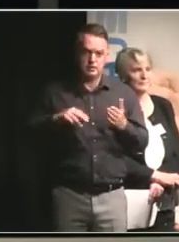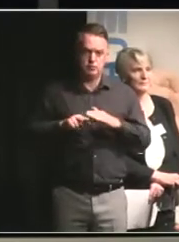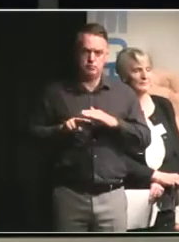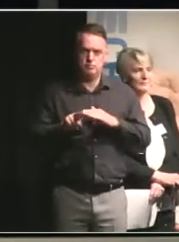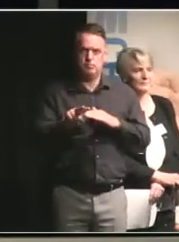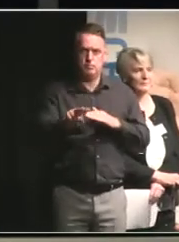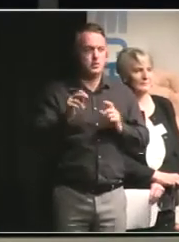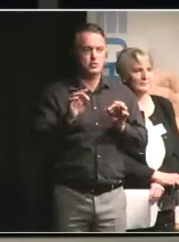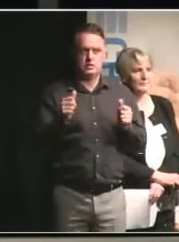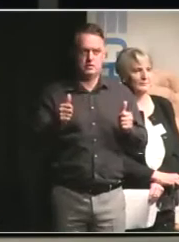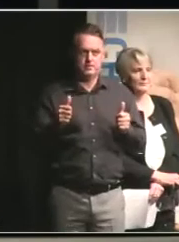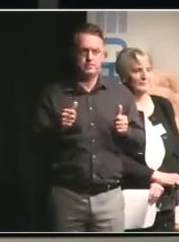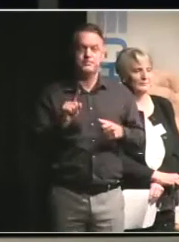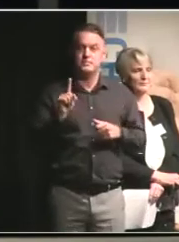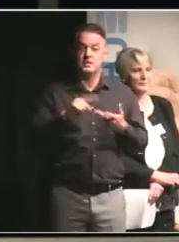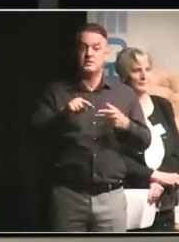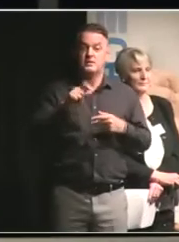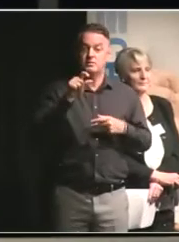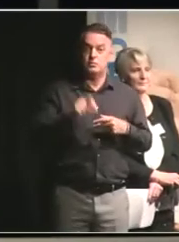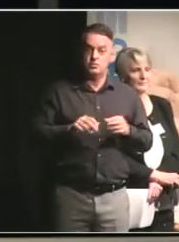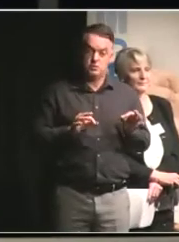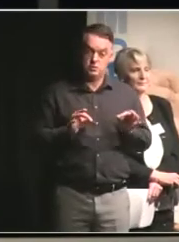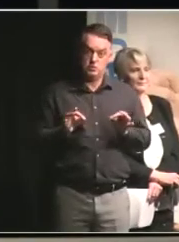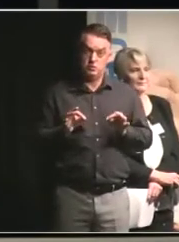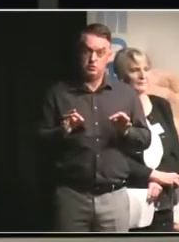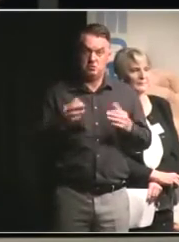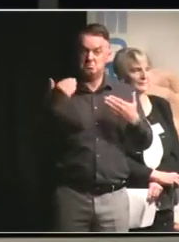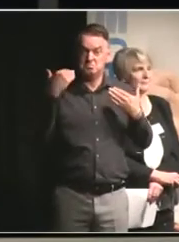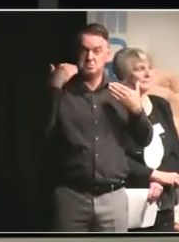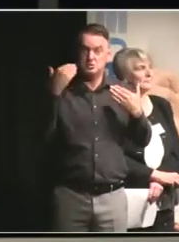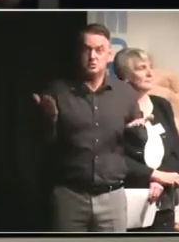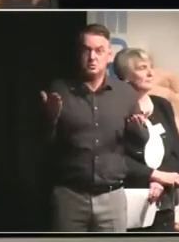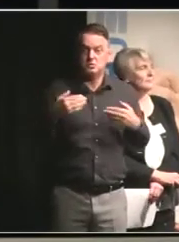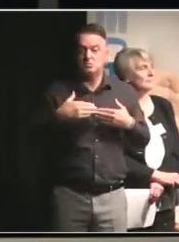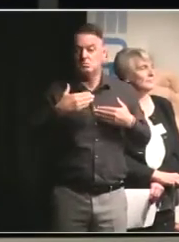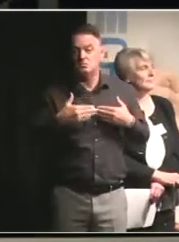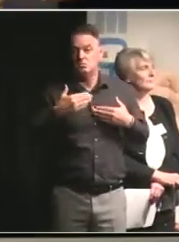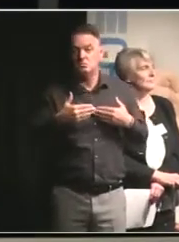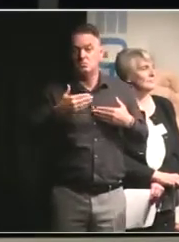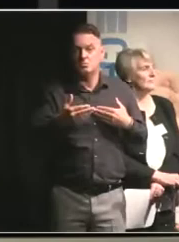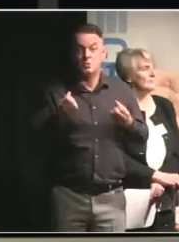not after. But if that person that's designing has no clue about those realities they're perfectly